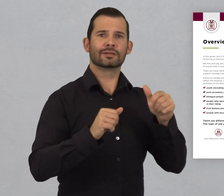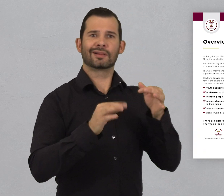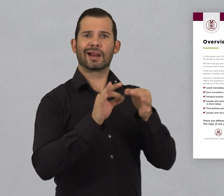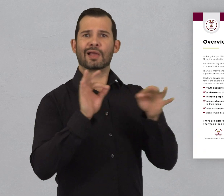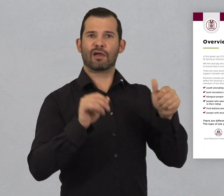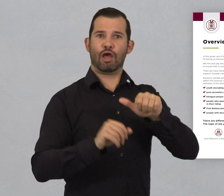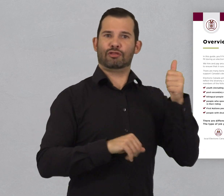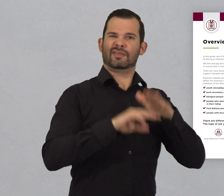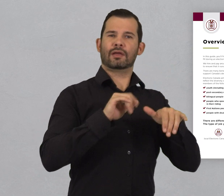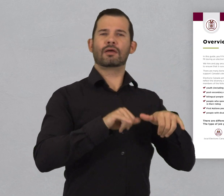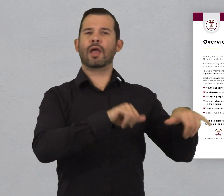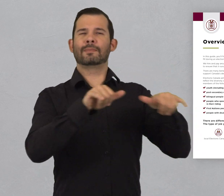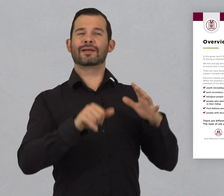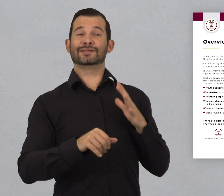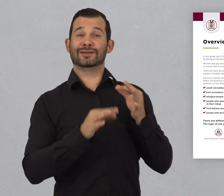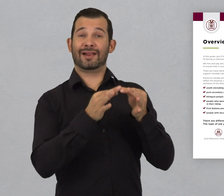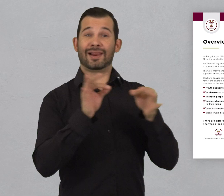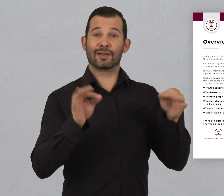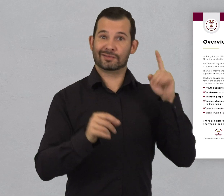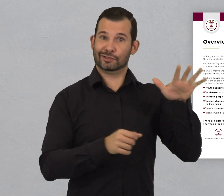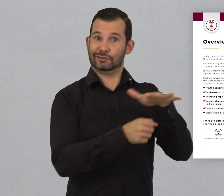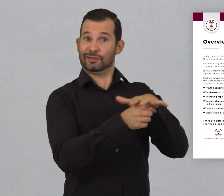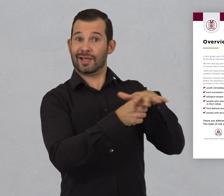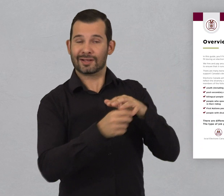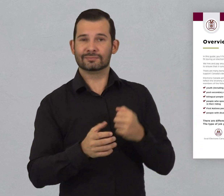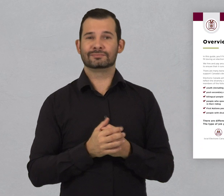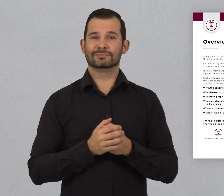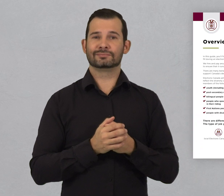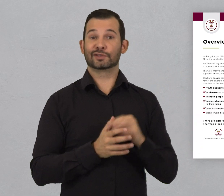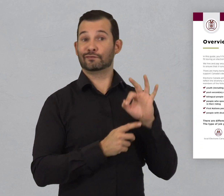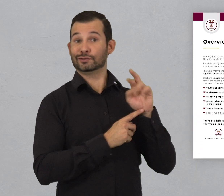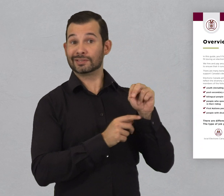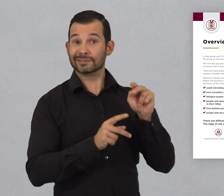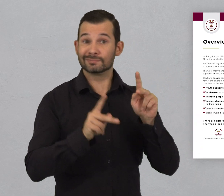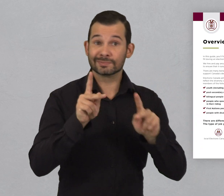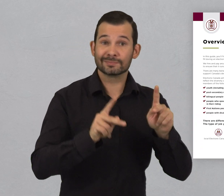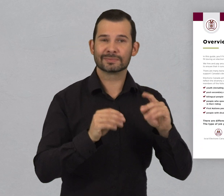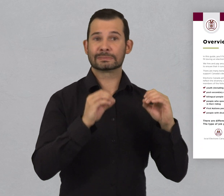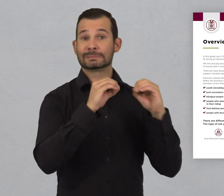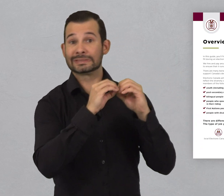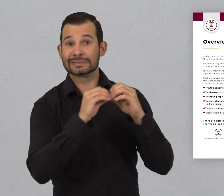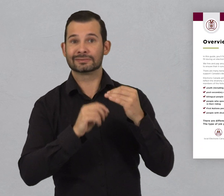common official language in their riding • First Nations people, Métis and Inuit